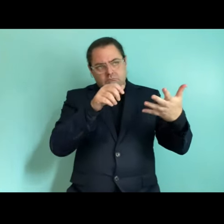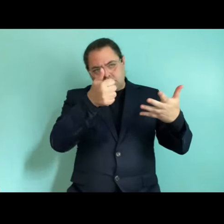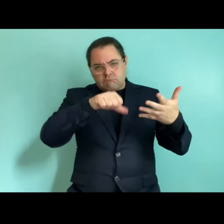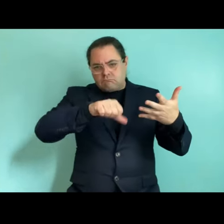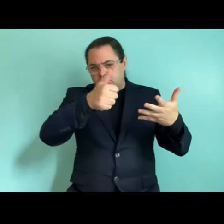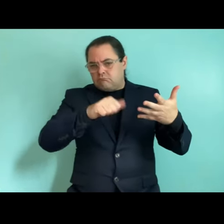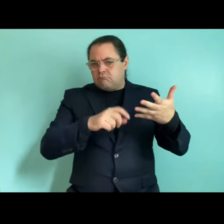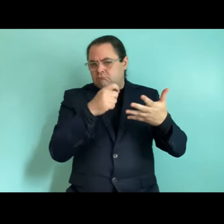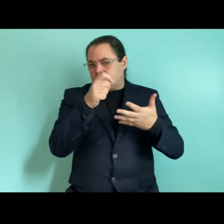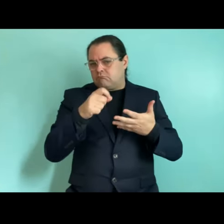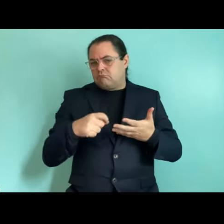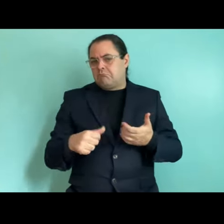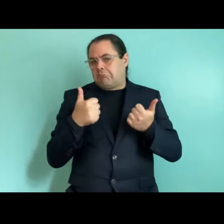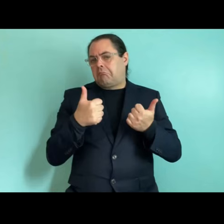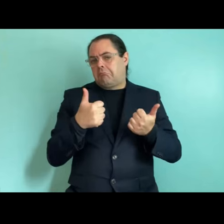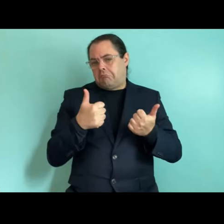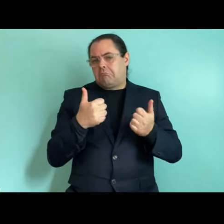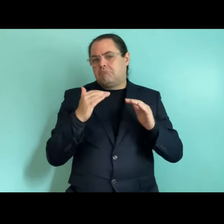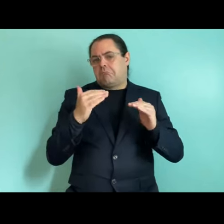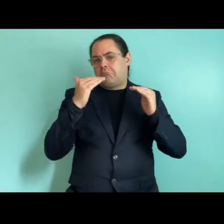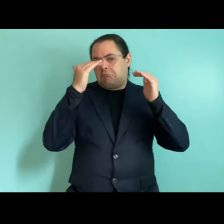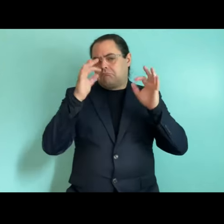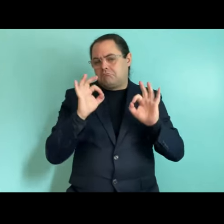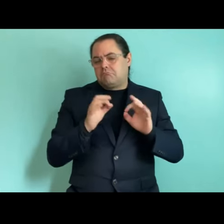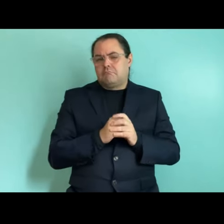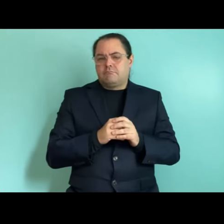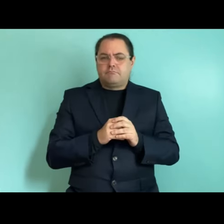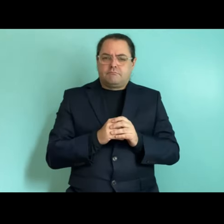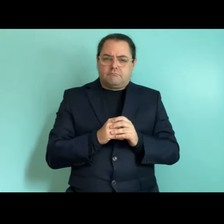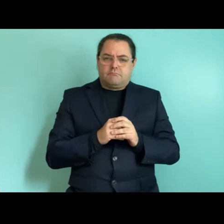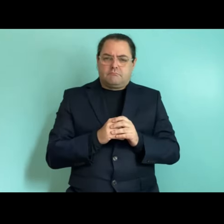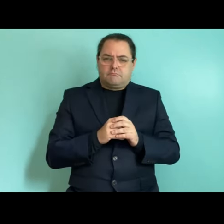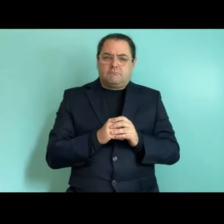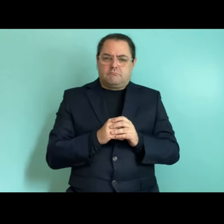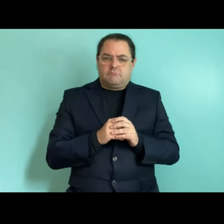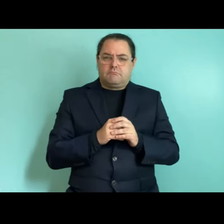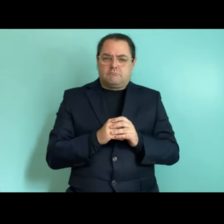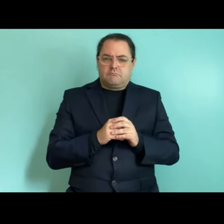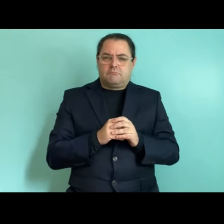12:17:00 I personally also have massive me much pressure to sift under, and by the Federation